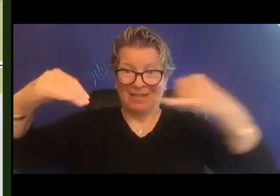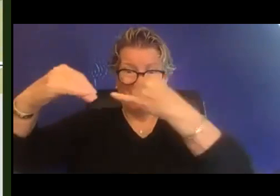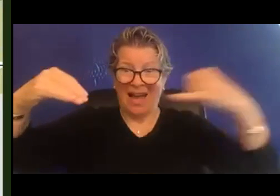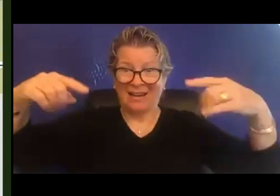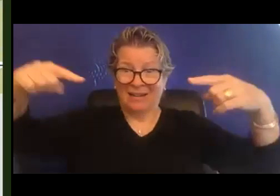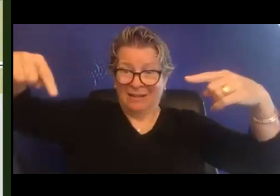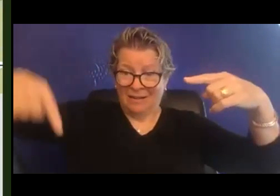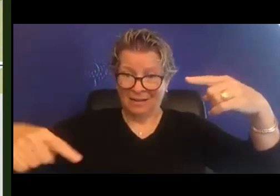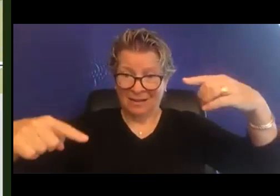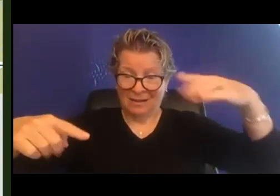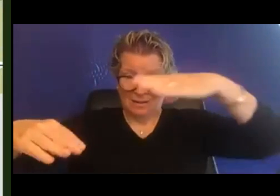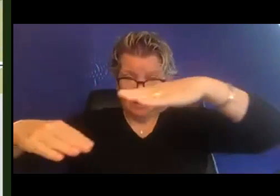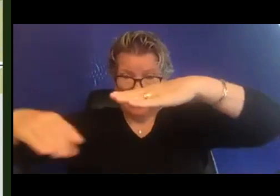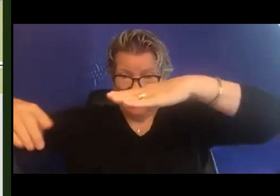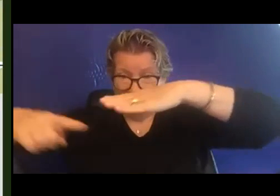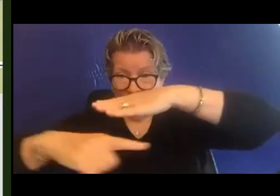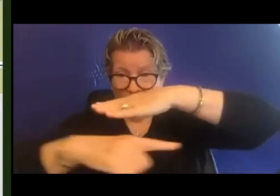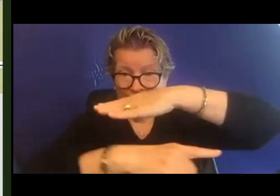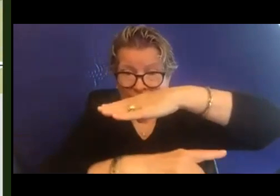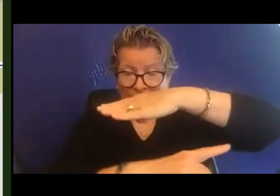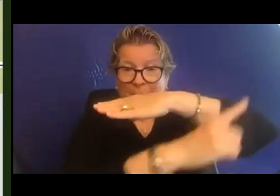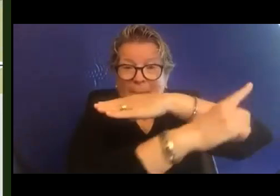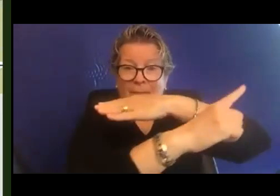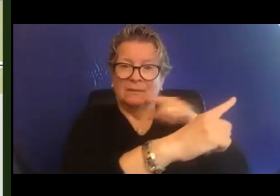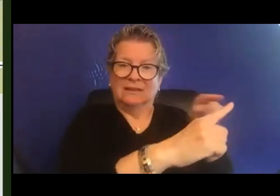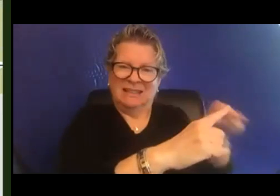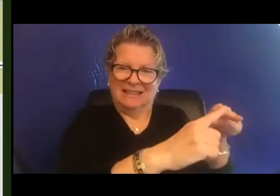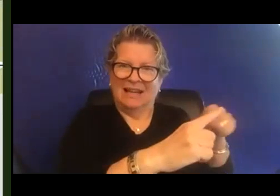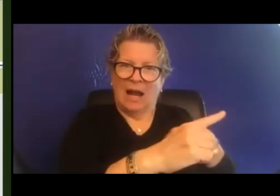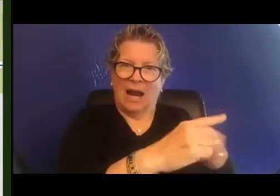Then this yellow line is open cut trenching to connect into